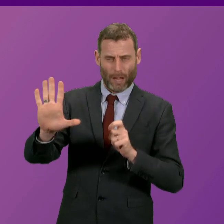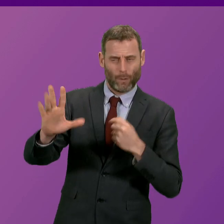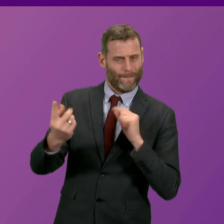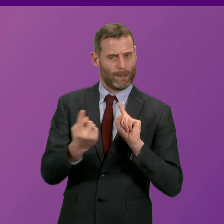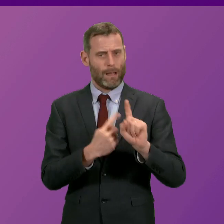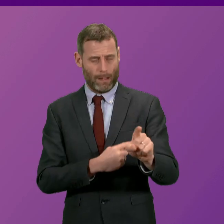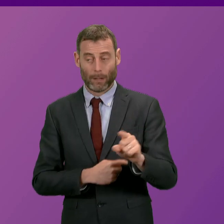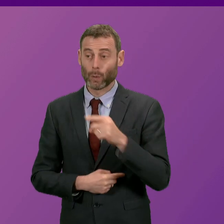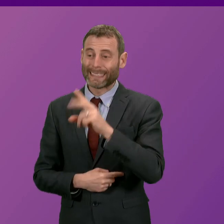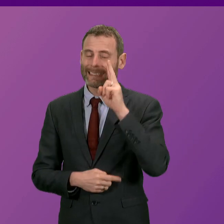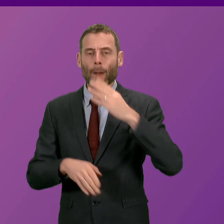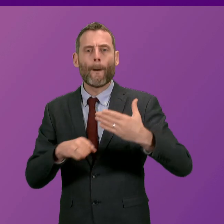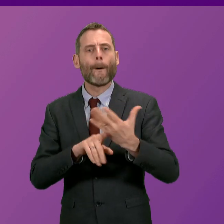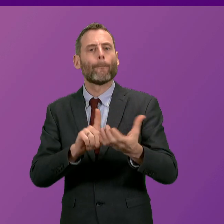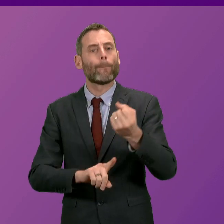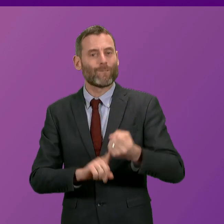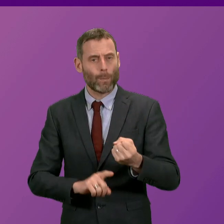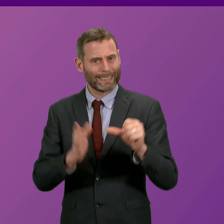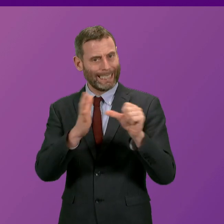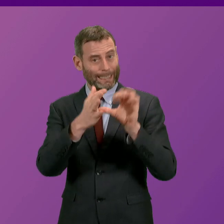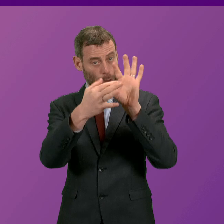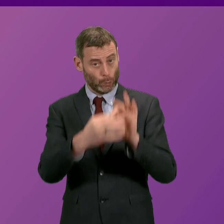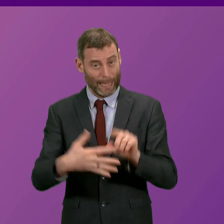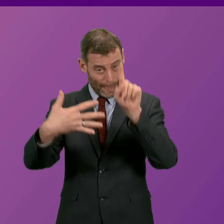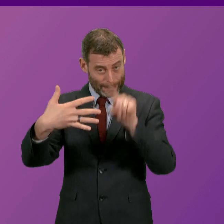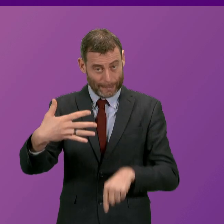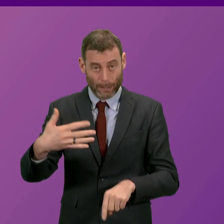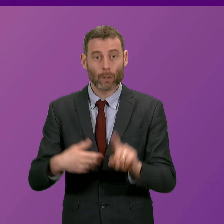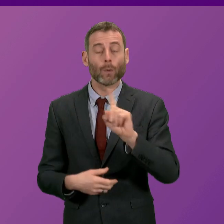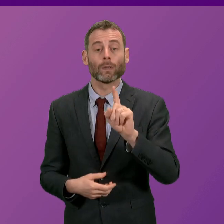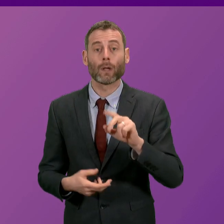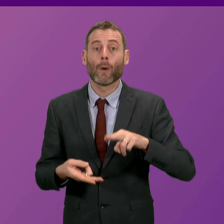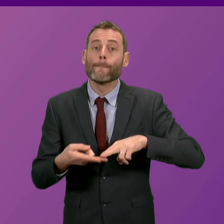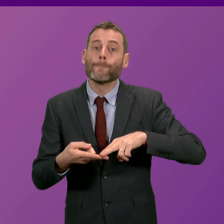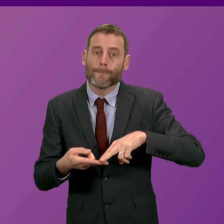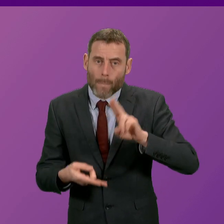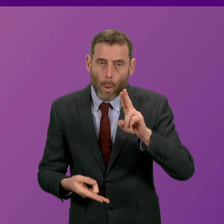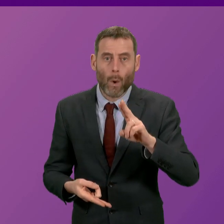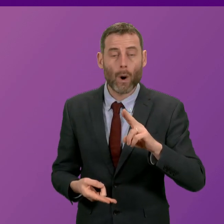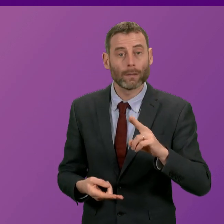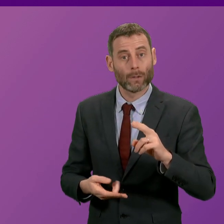On performance, there have been increases—for example, in the number of operations that have been performed in the national health service